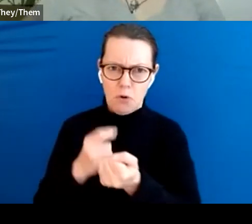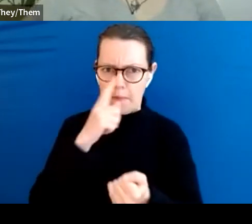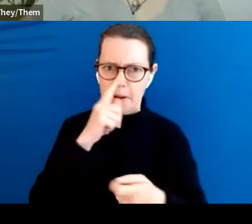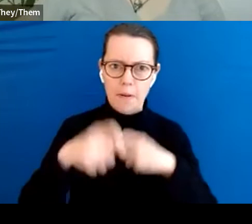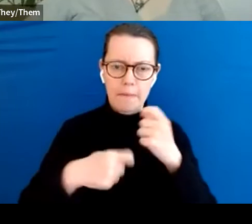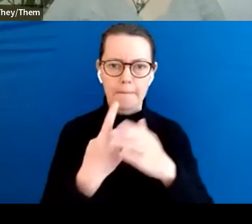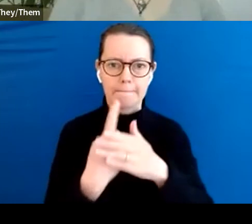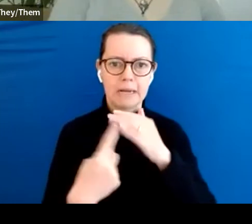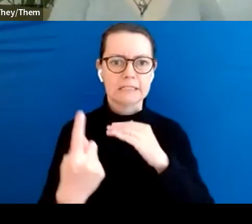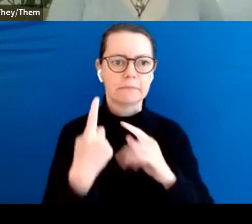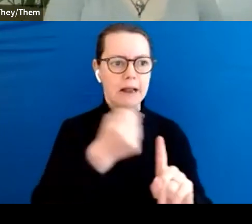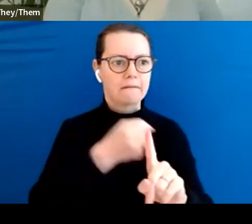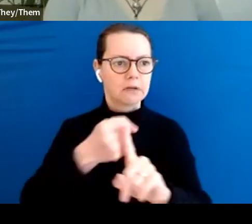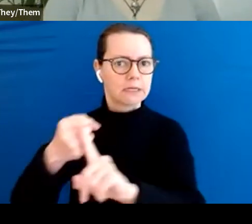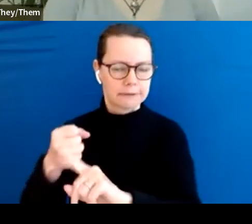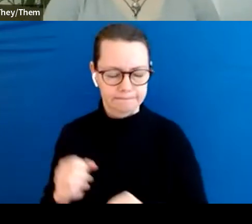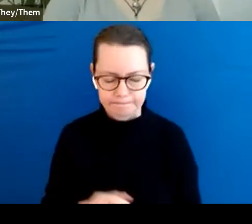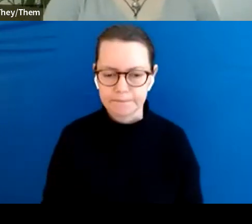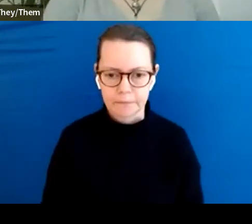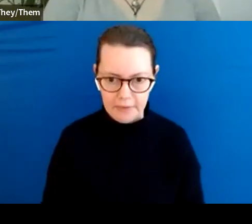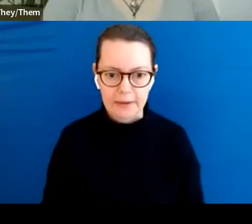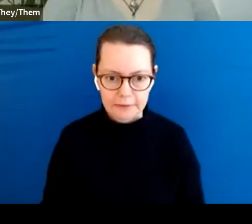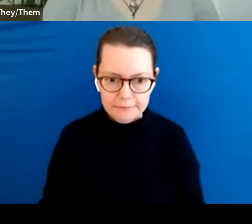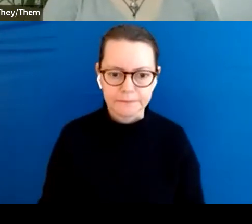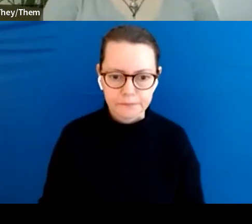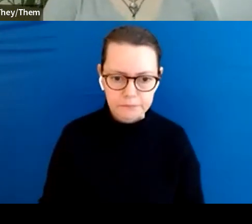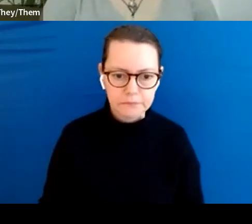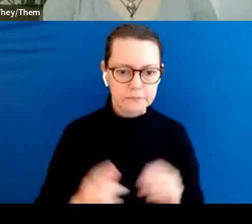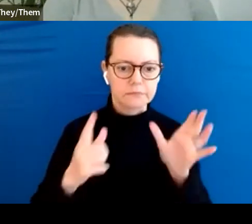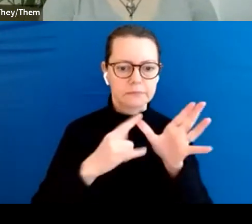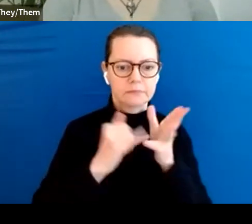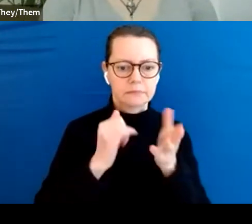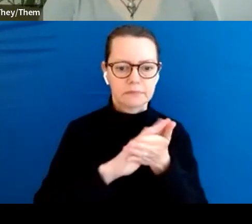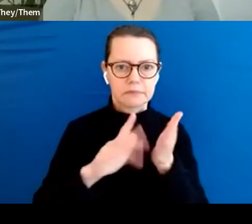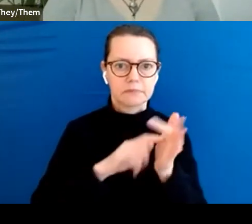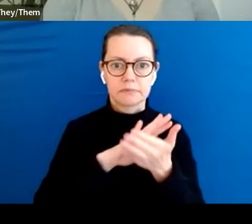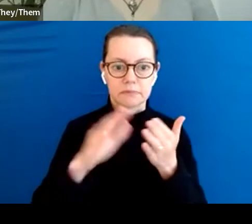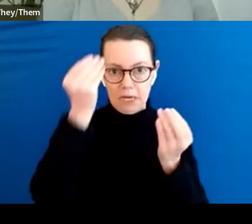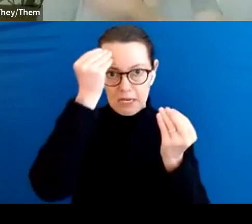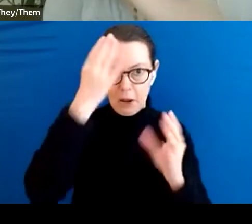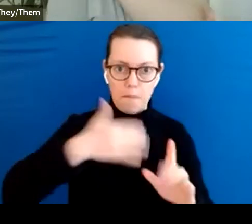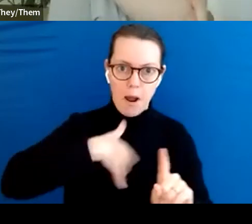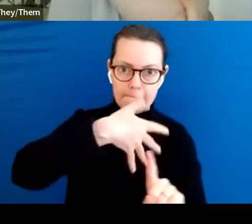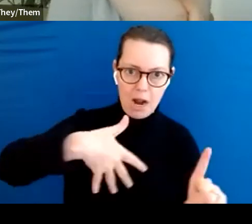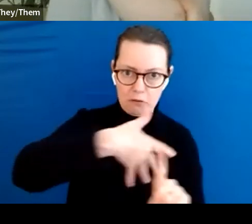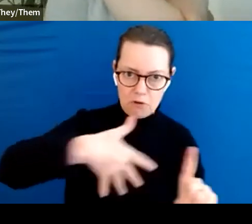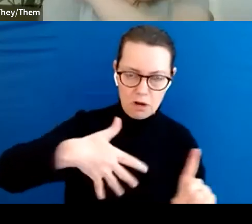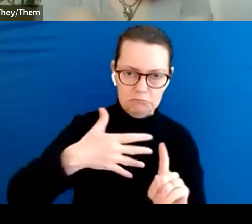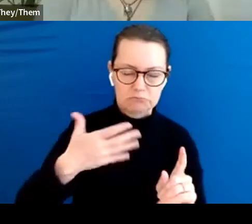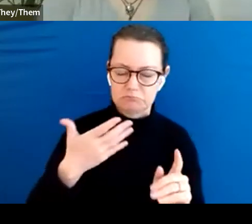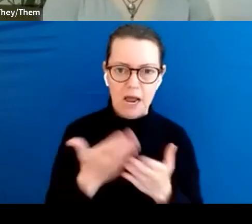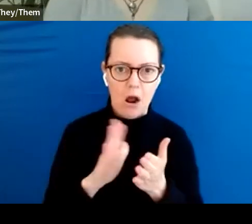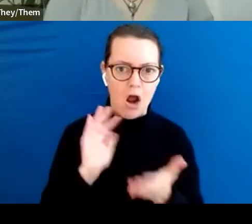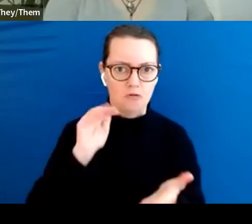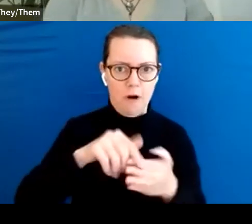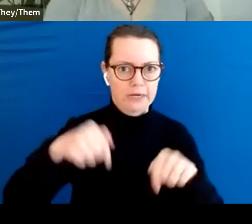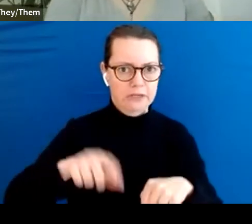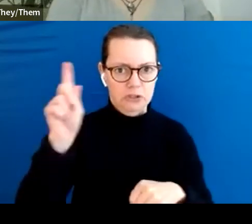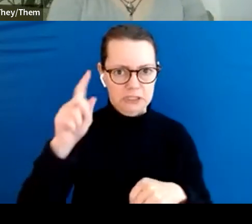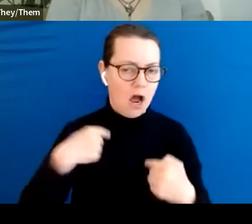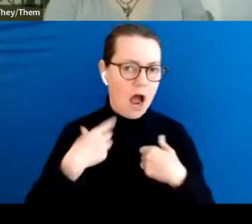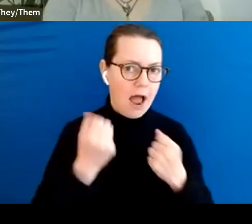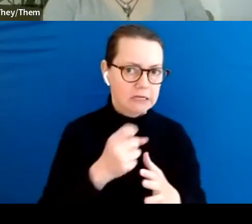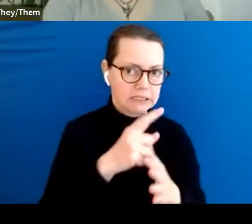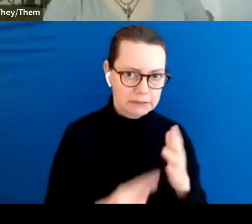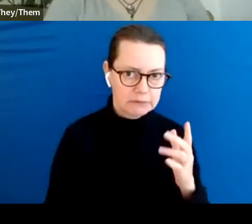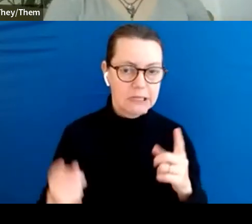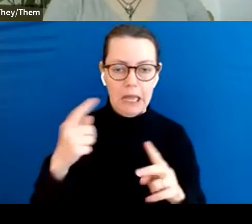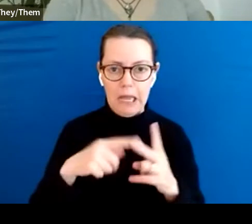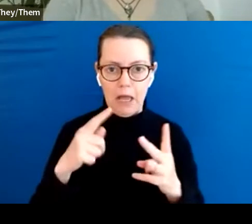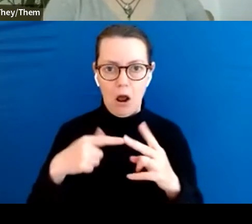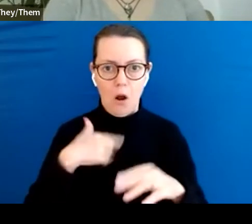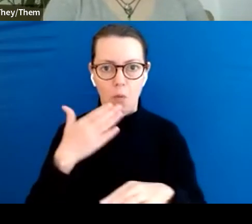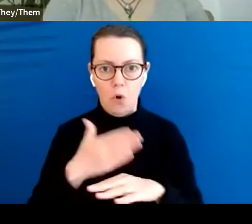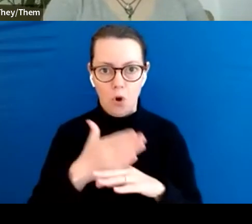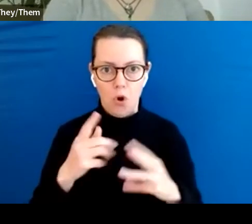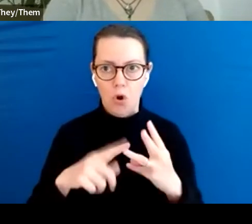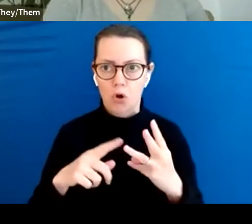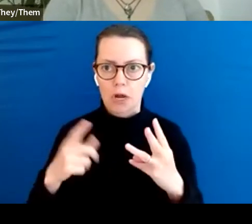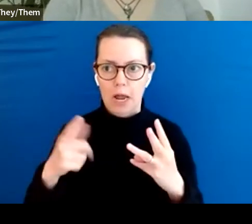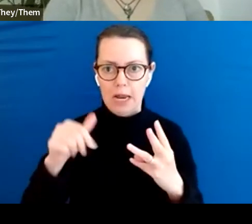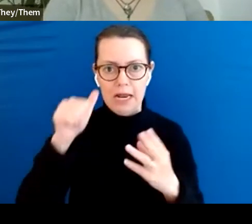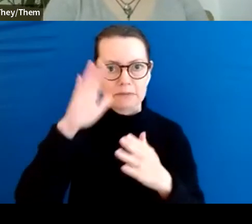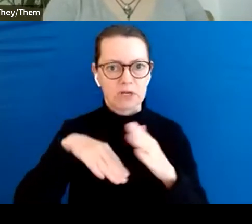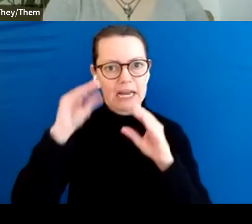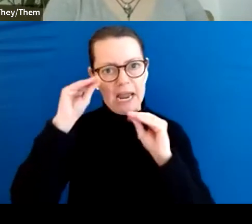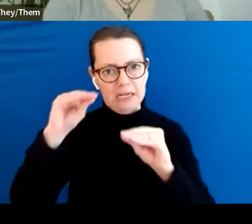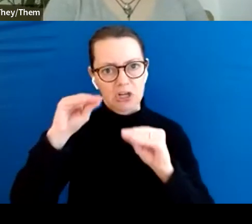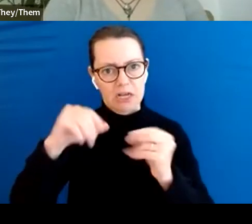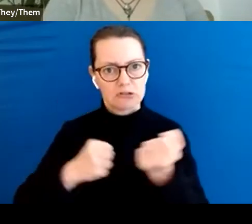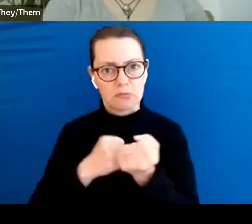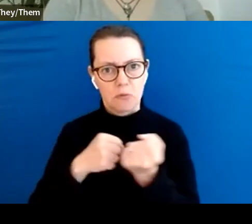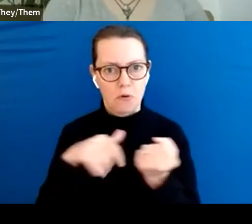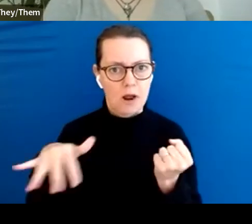Um, well just to kind of explain my own personal background everyone here, like, sorry, like everyone here obviously I am disabled myself but I also work and have a fair amount of experience in the education support scene.